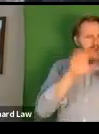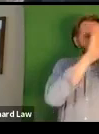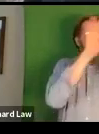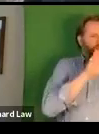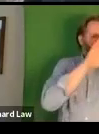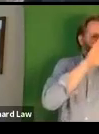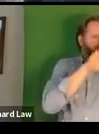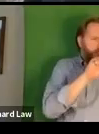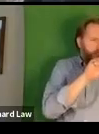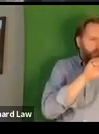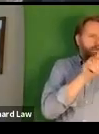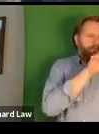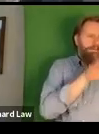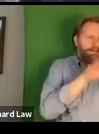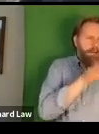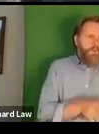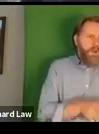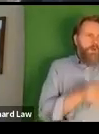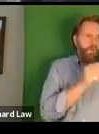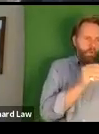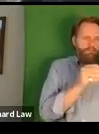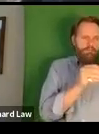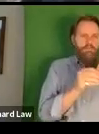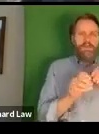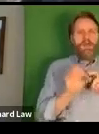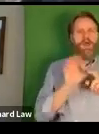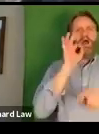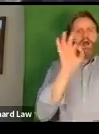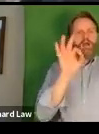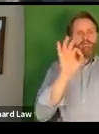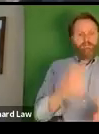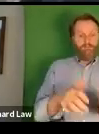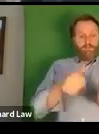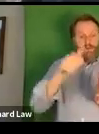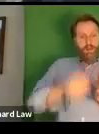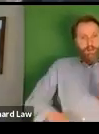virtually the same question so we're going to start I think with a question